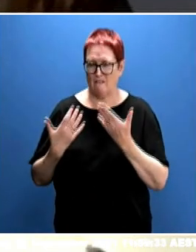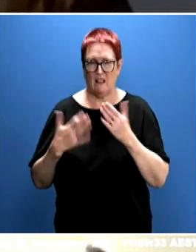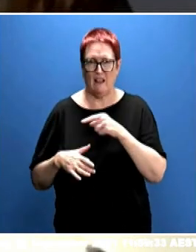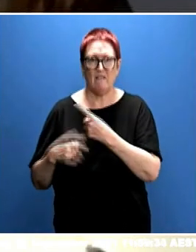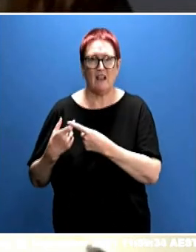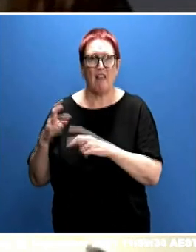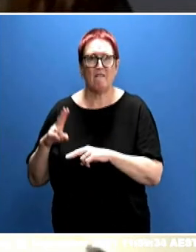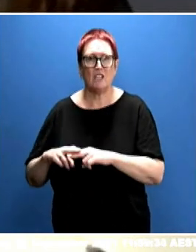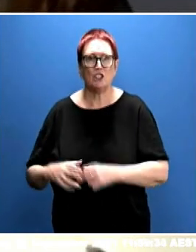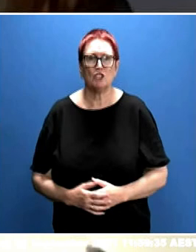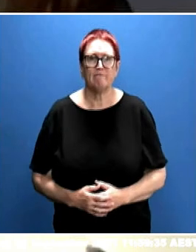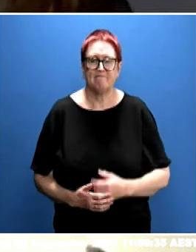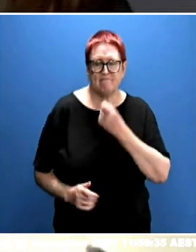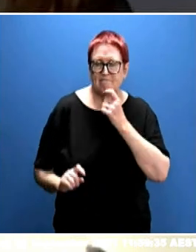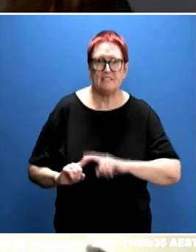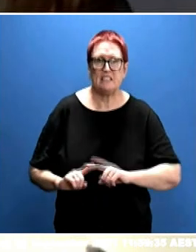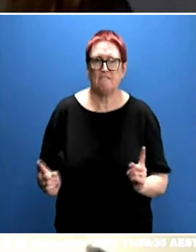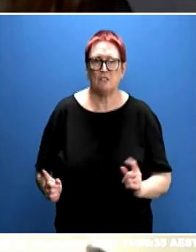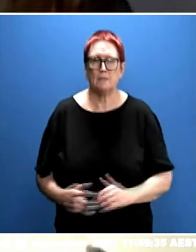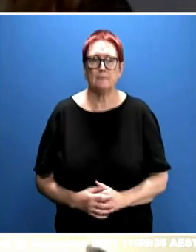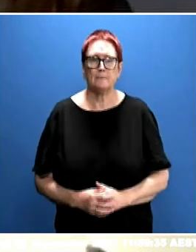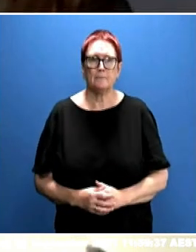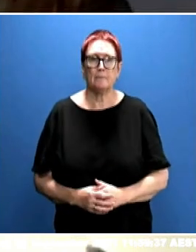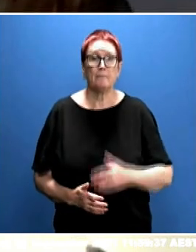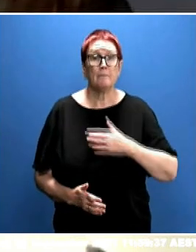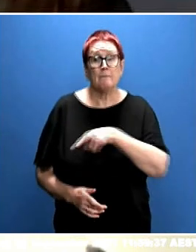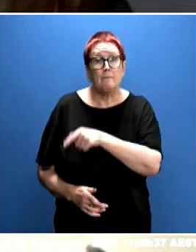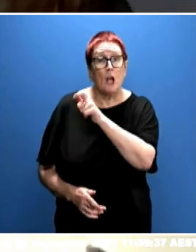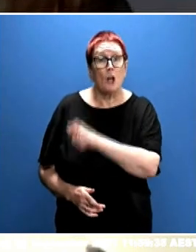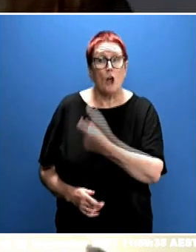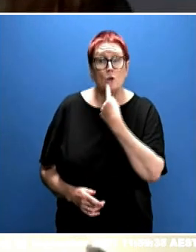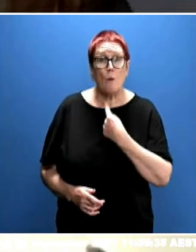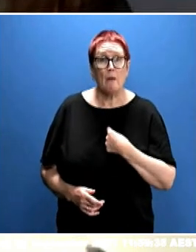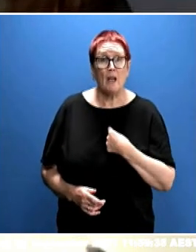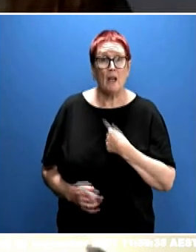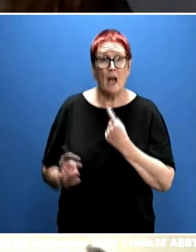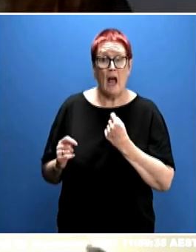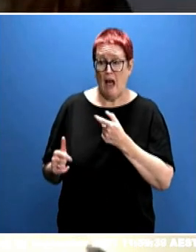My client has also said after that, she received no further help